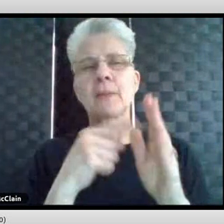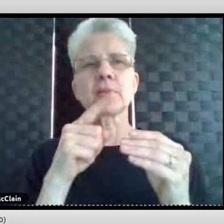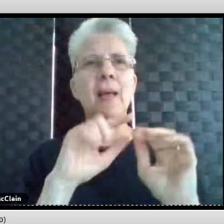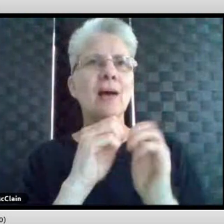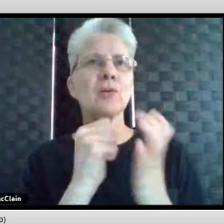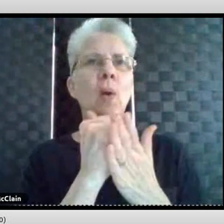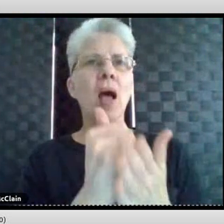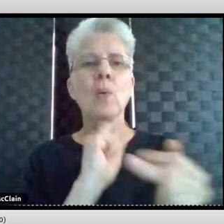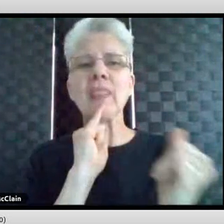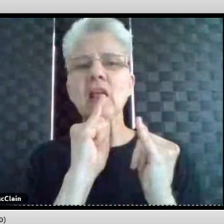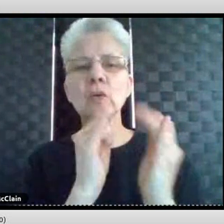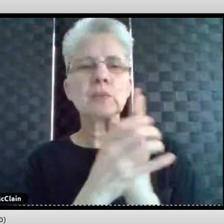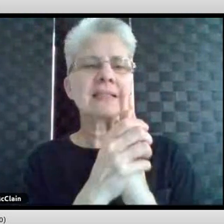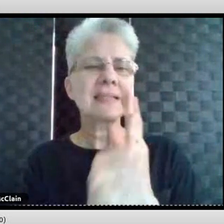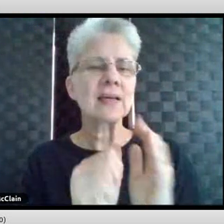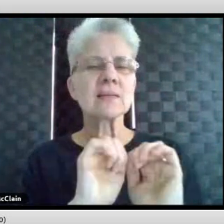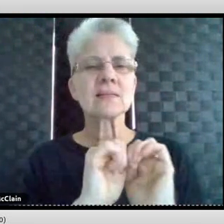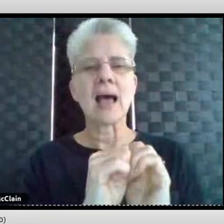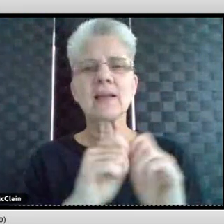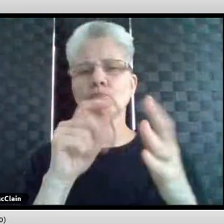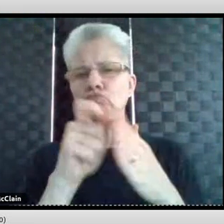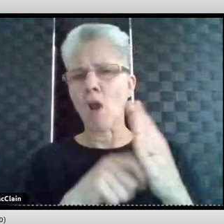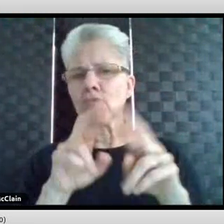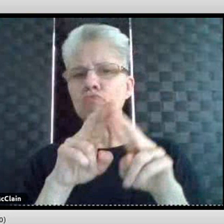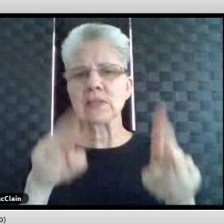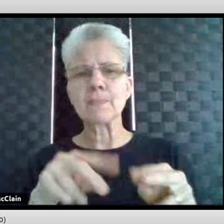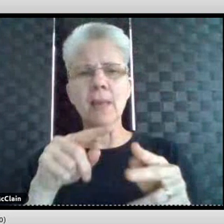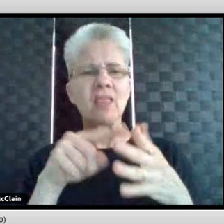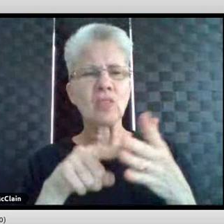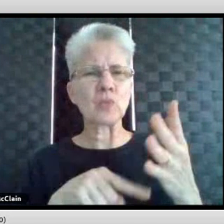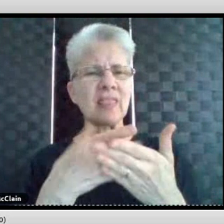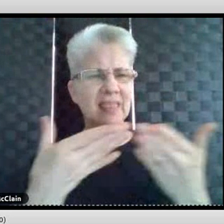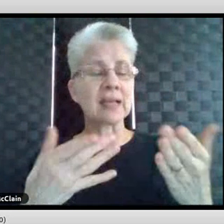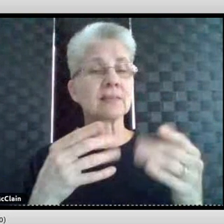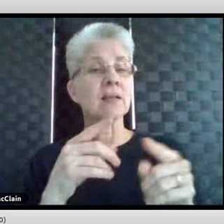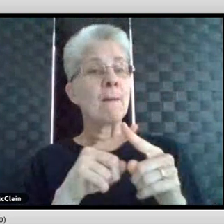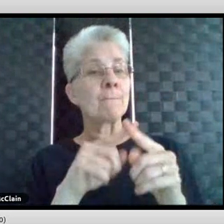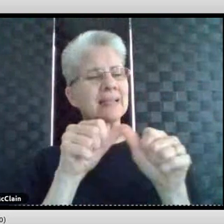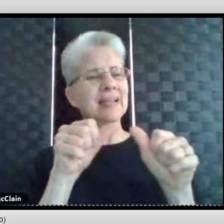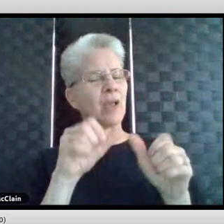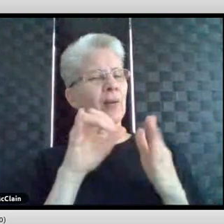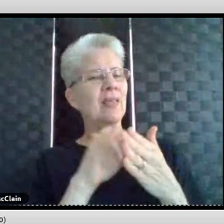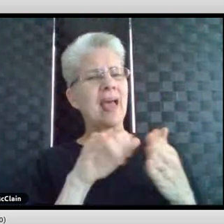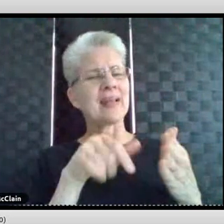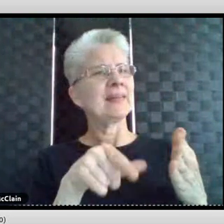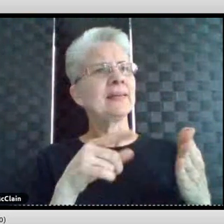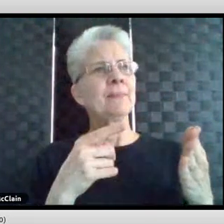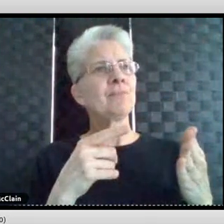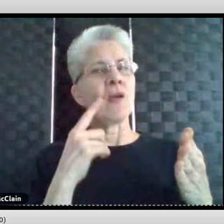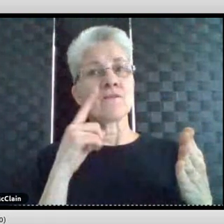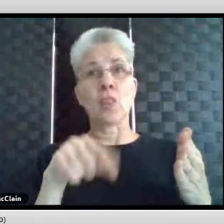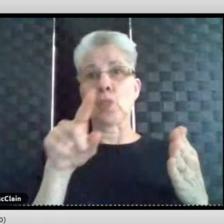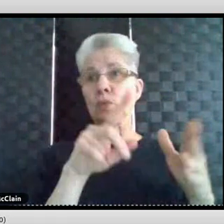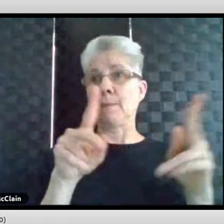with interviewing skills, how to help with résumé skills, all those kinds of things. It's an area that, for those people,